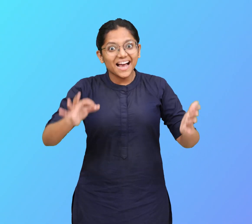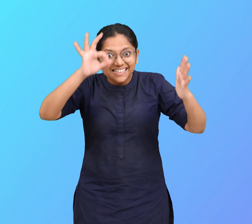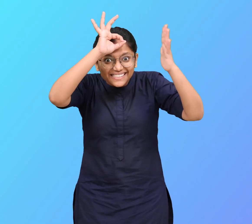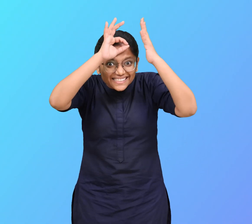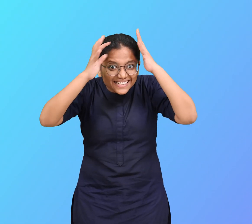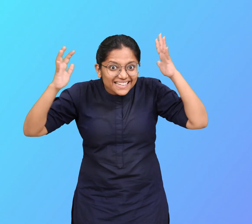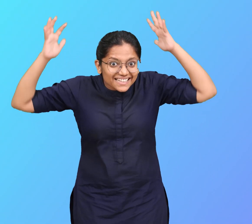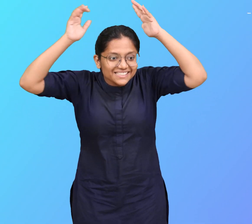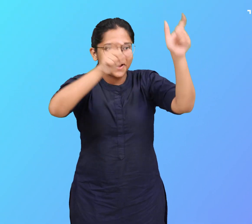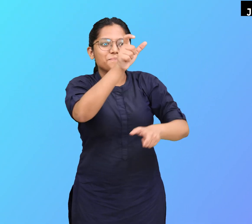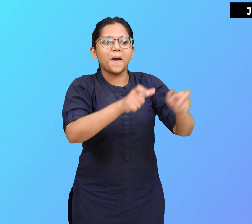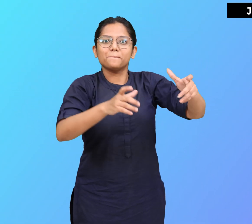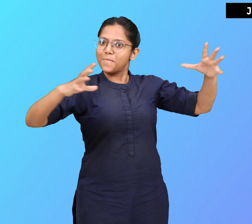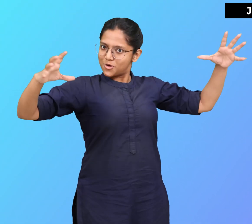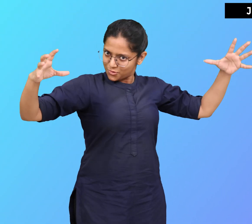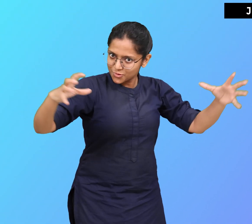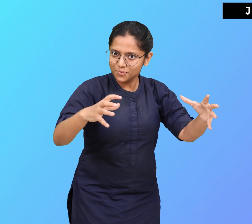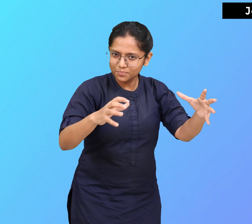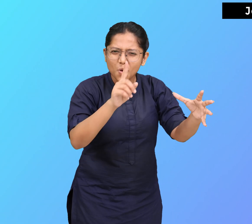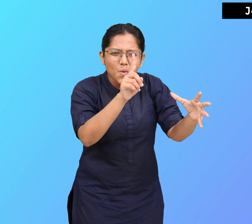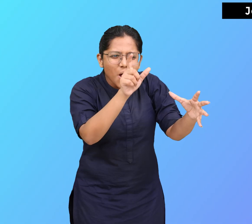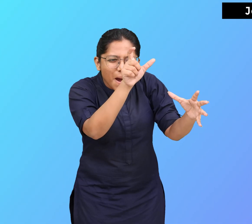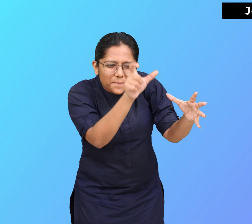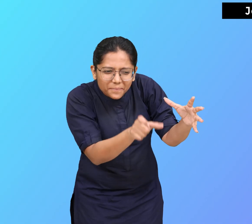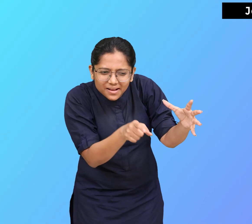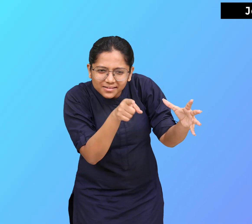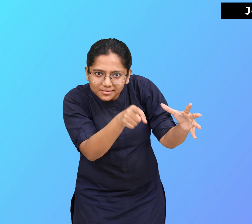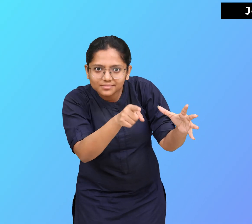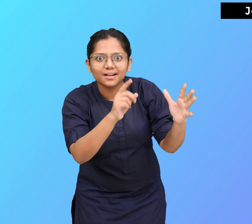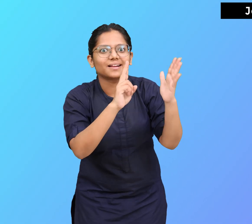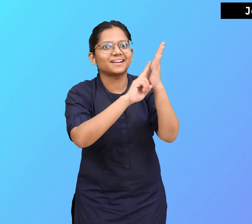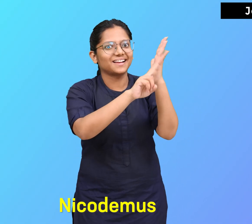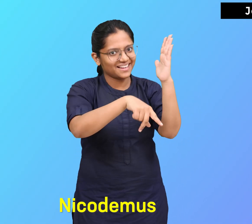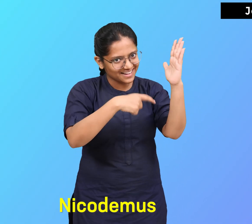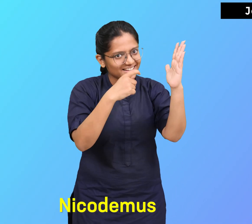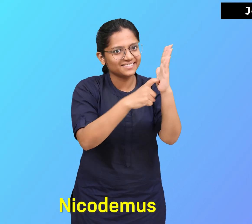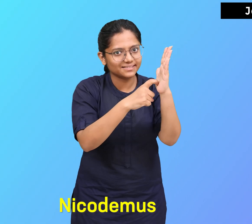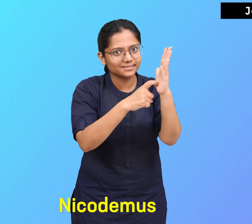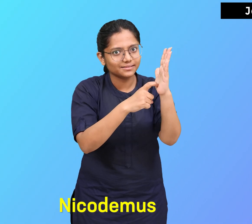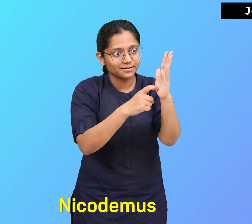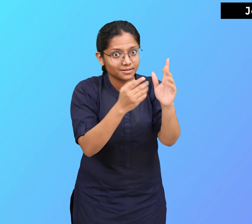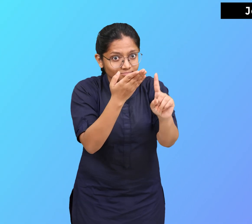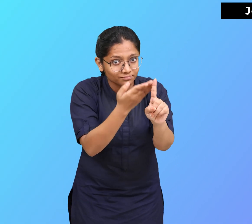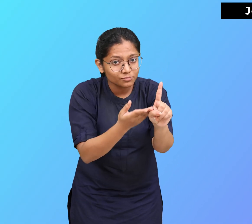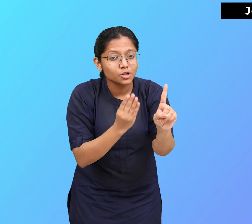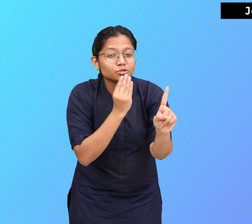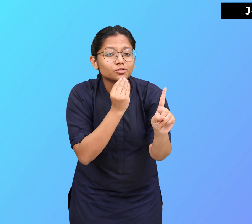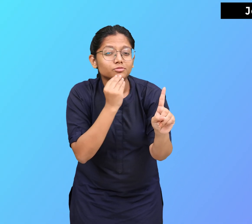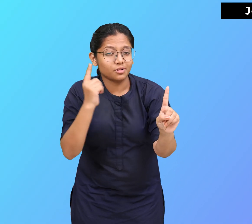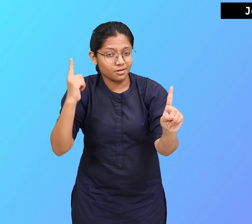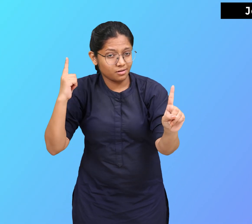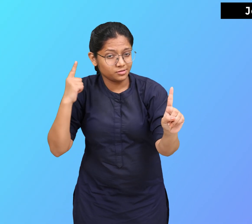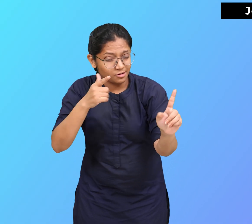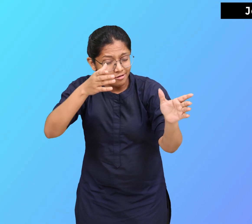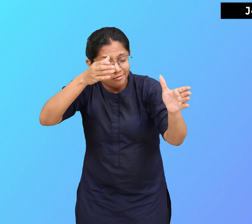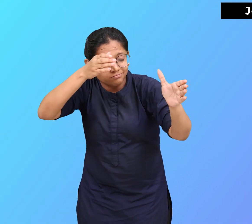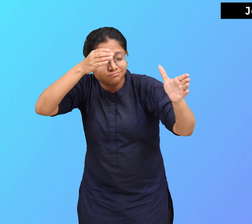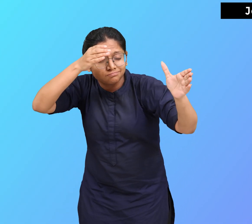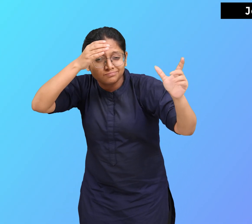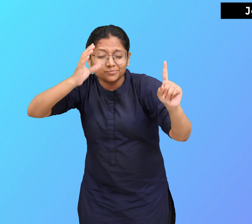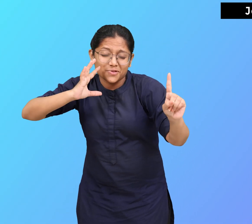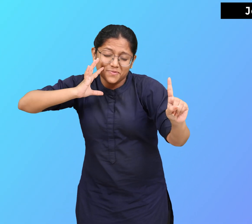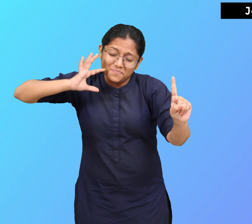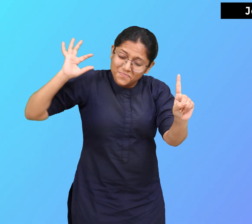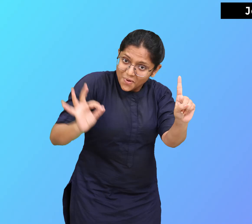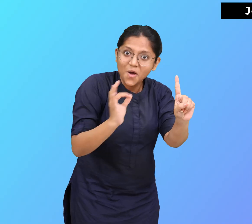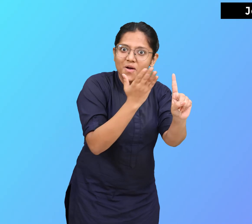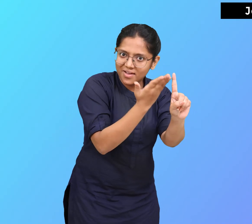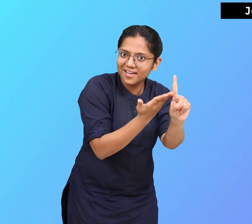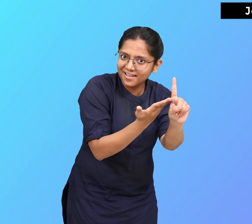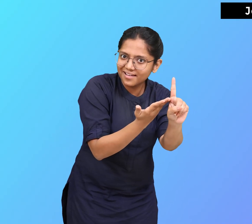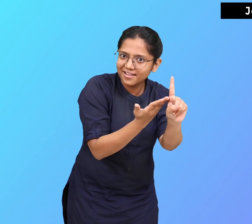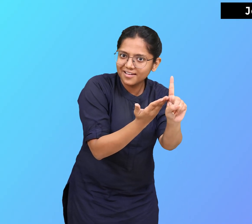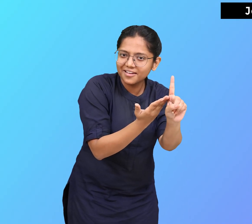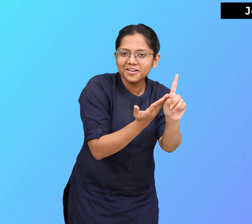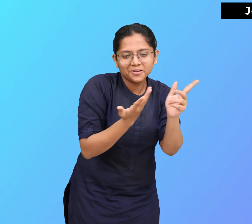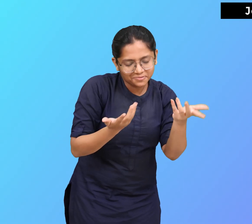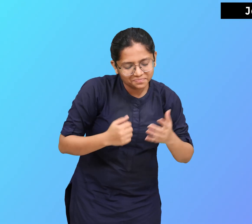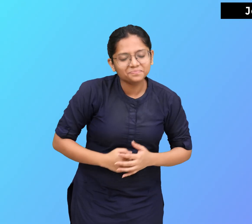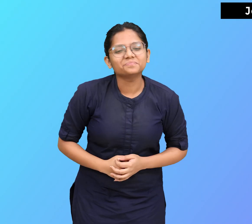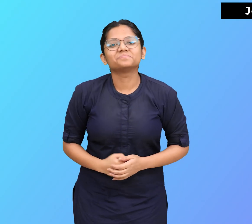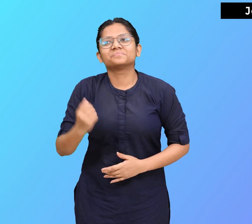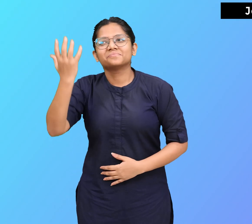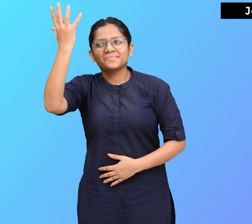There was a man named Nicodemus, one of the Pharisees. He was an important Jewish leader.